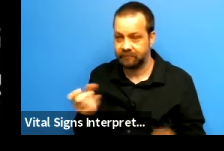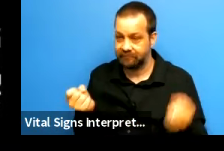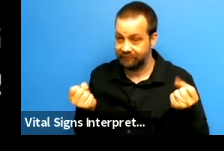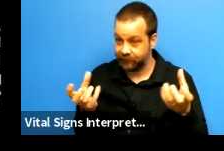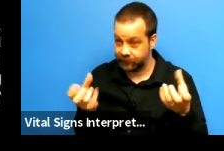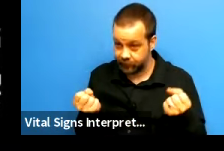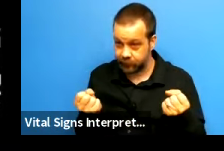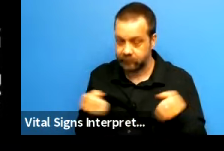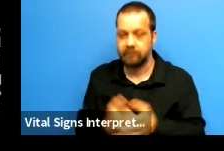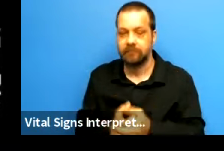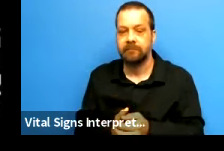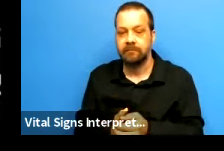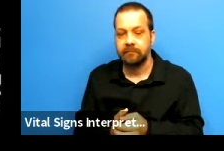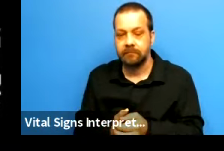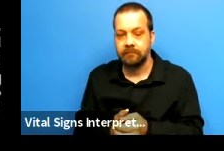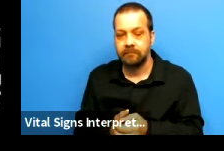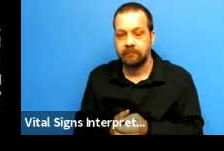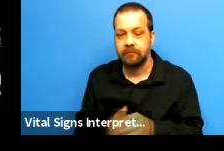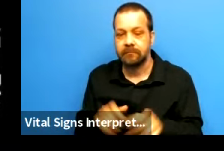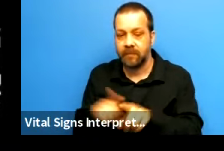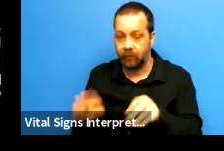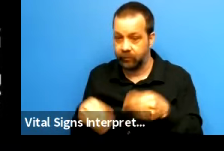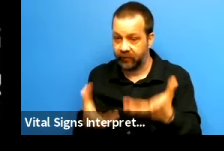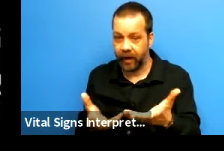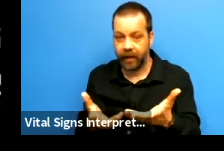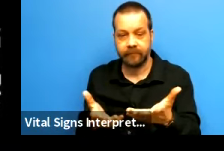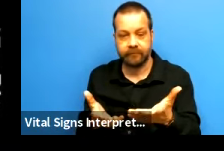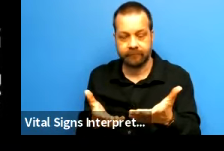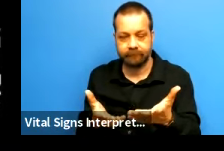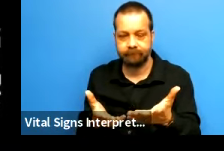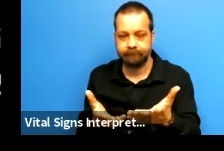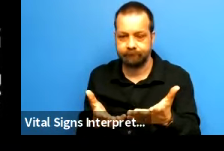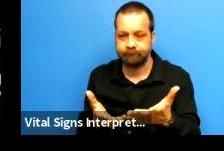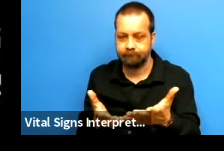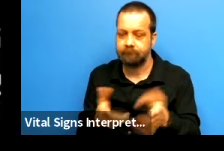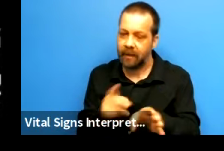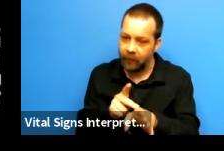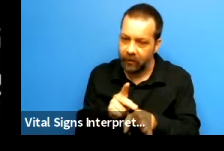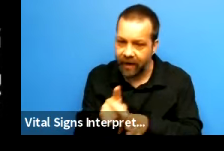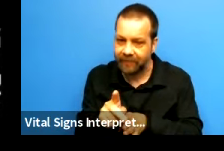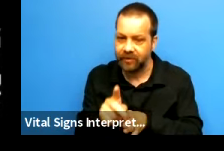We also provide high-quality professional e-text production